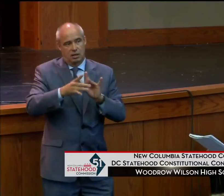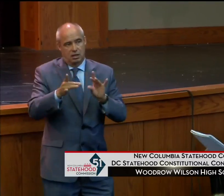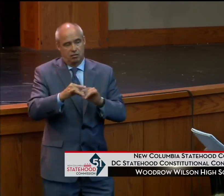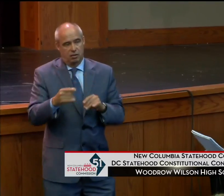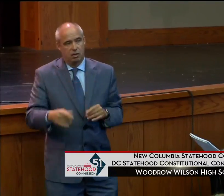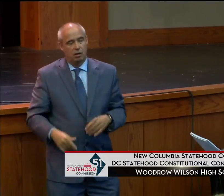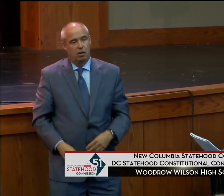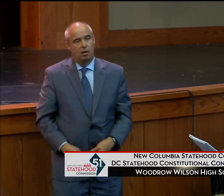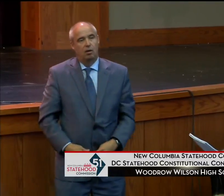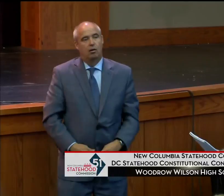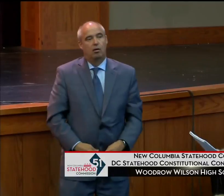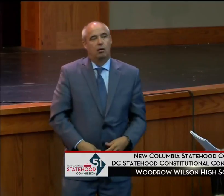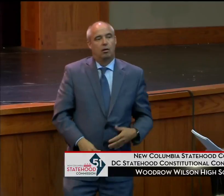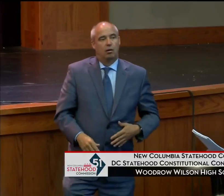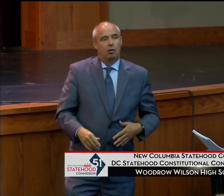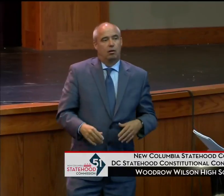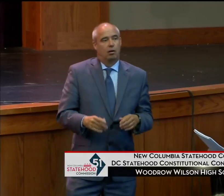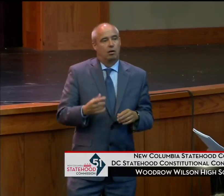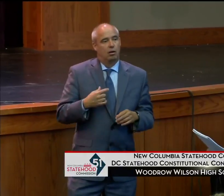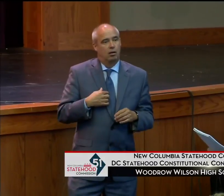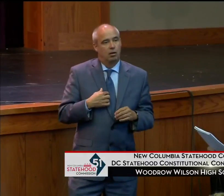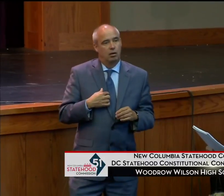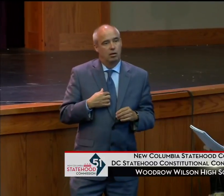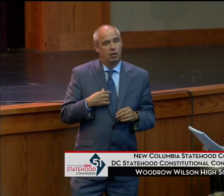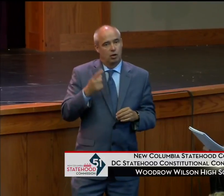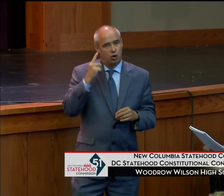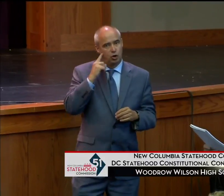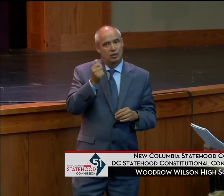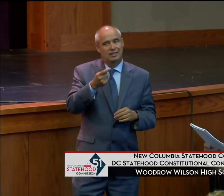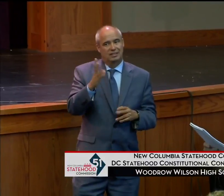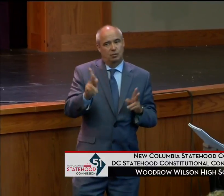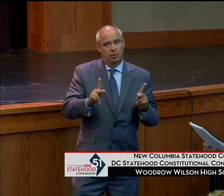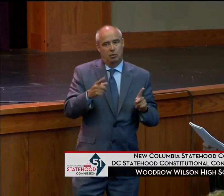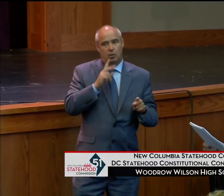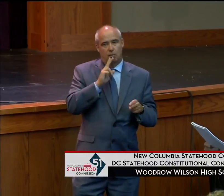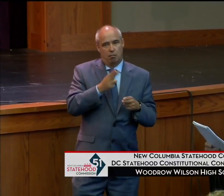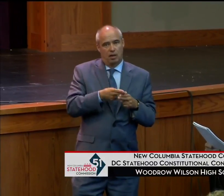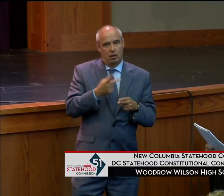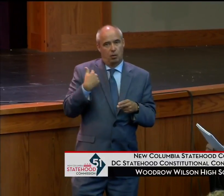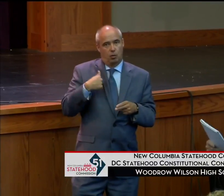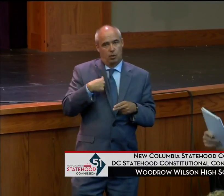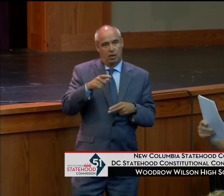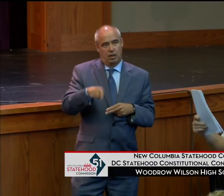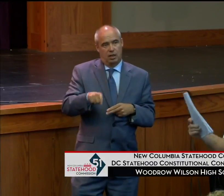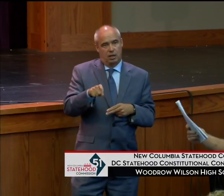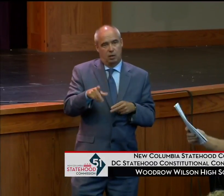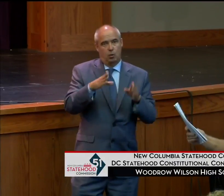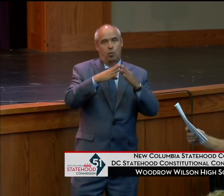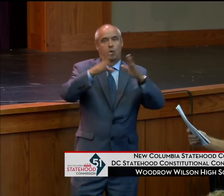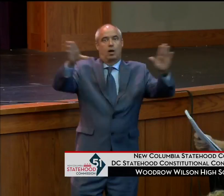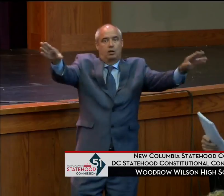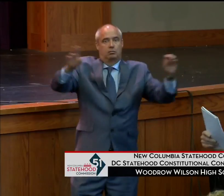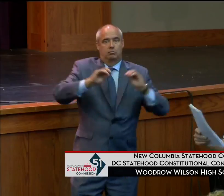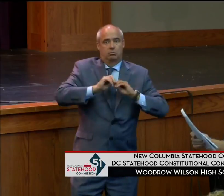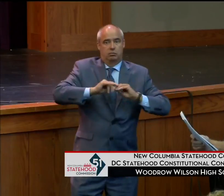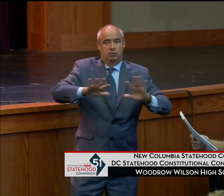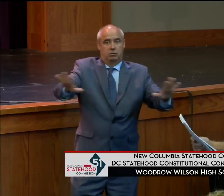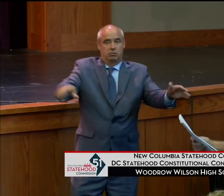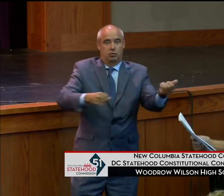WE'VE HEARD SEVERAL PEOPLE MENTION THE FACT THAT WE'RE GOING TO NEED WIDESPREAD SUPPORT ACROSS THE COUNTRY IN ORDER TO